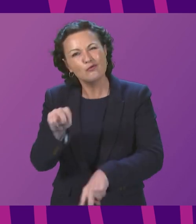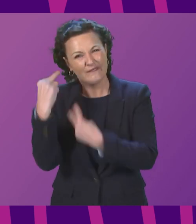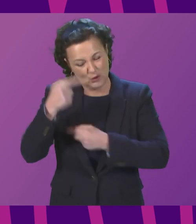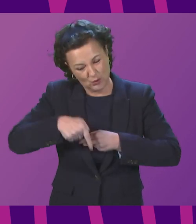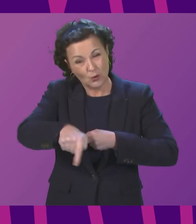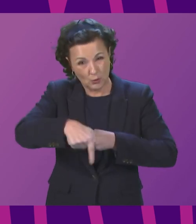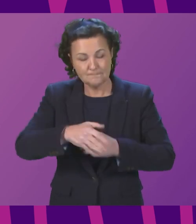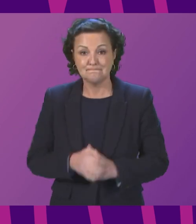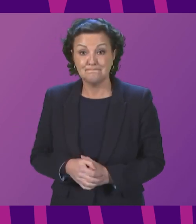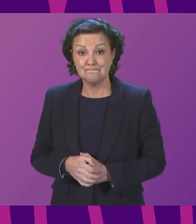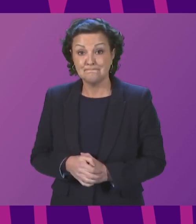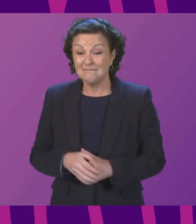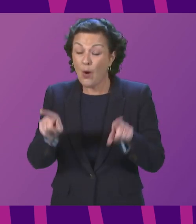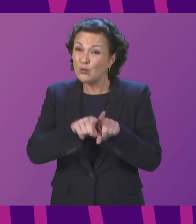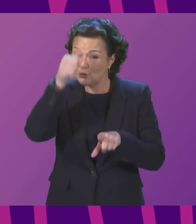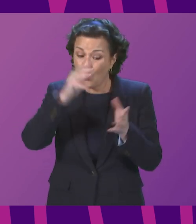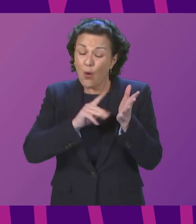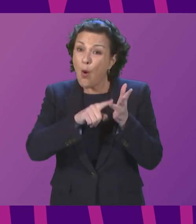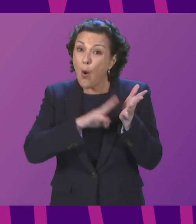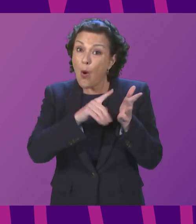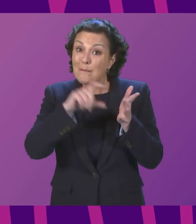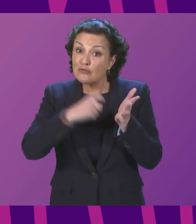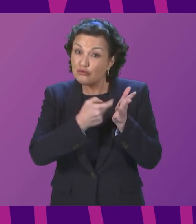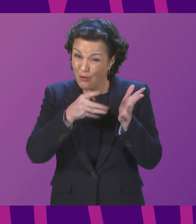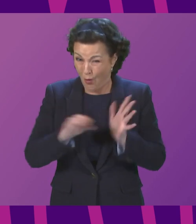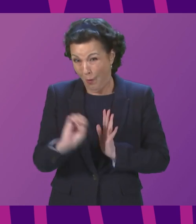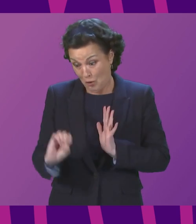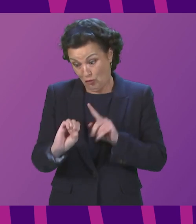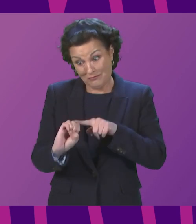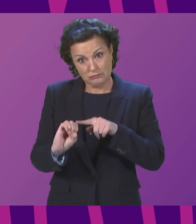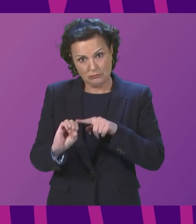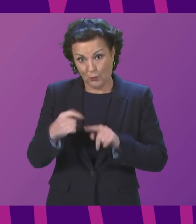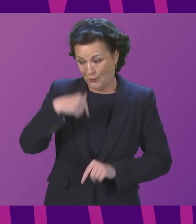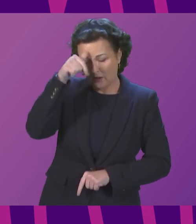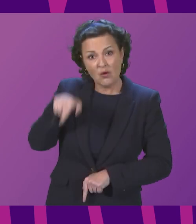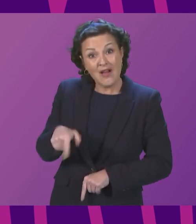Finally, given that omicron might not be the last new Covid variant that we will face,